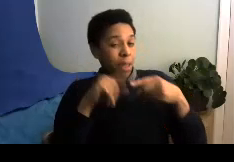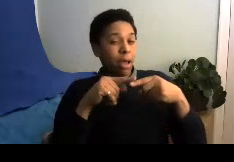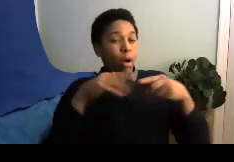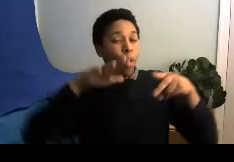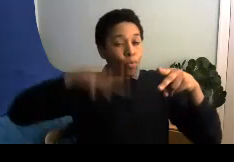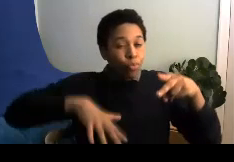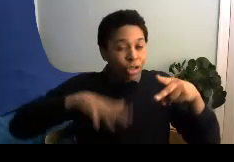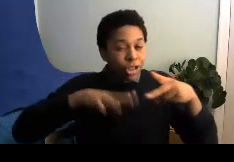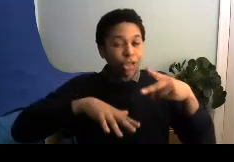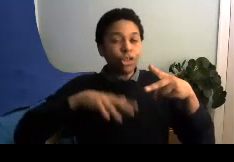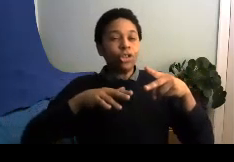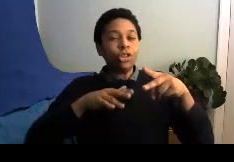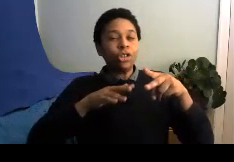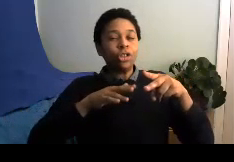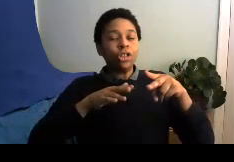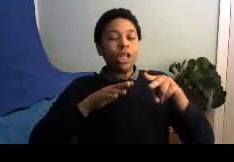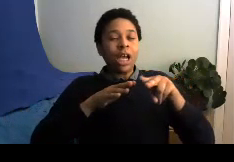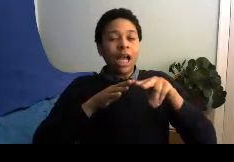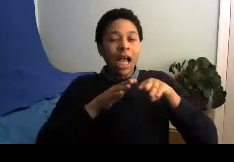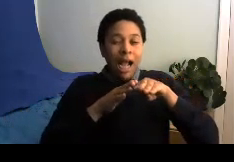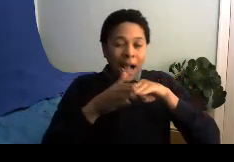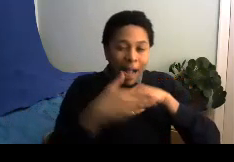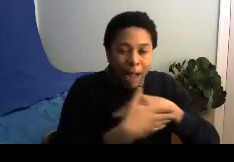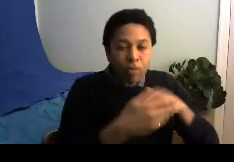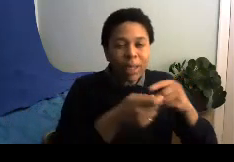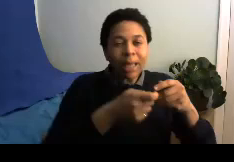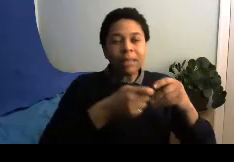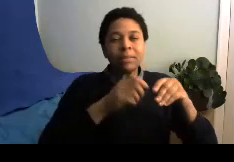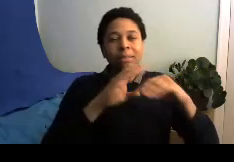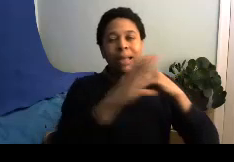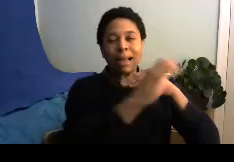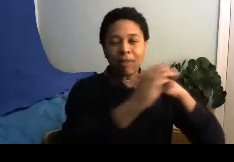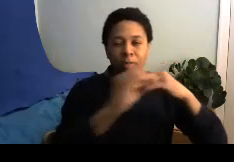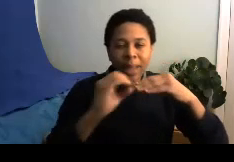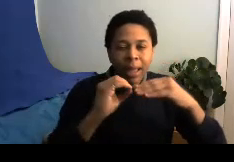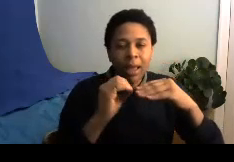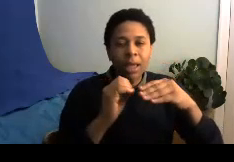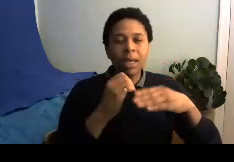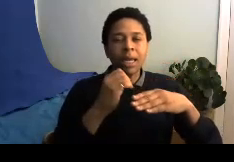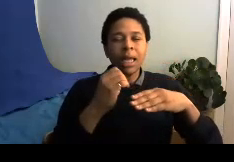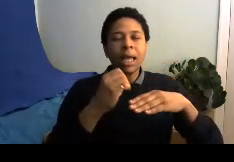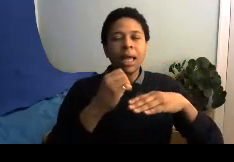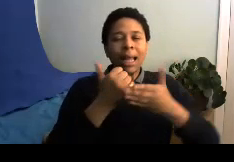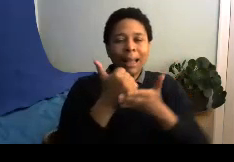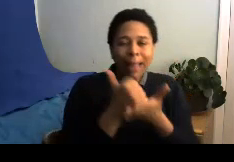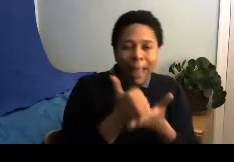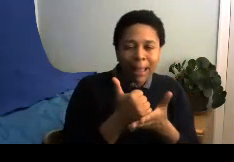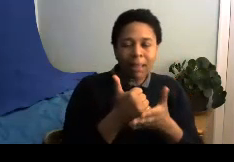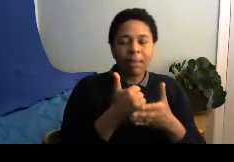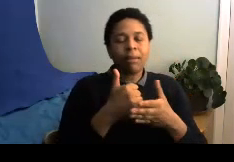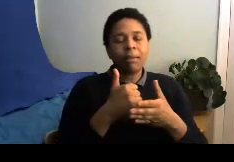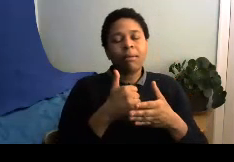heritage, gay, ex Jehovah's Witness, grew up in, you know,